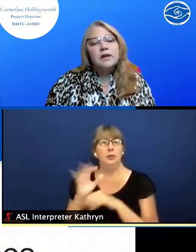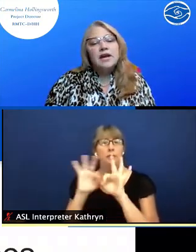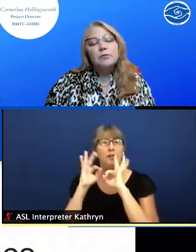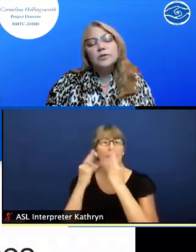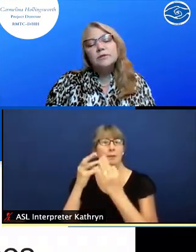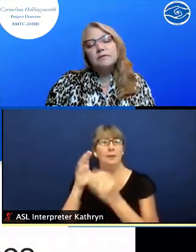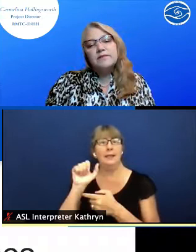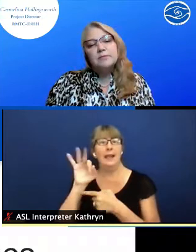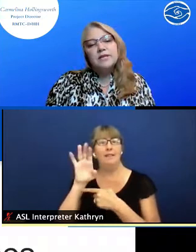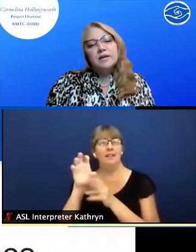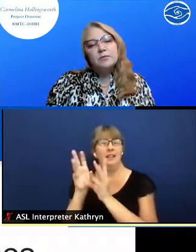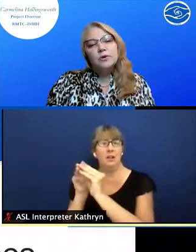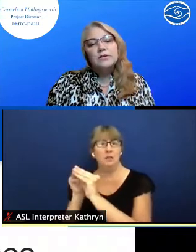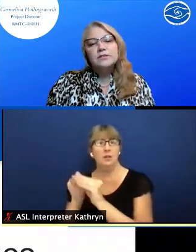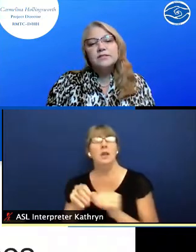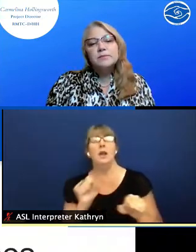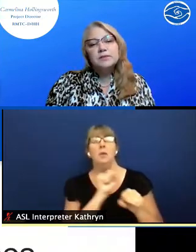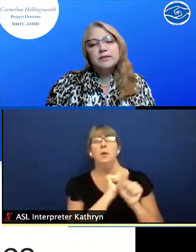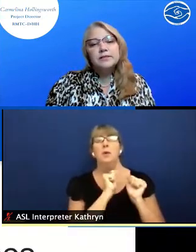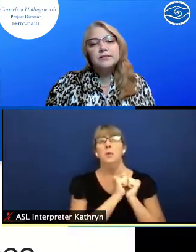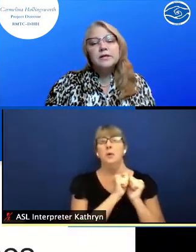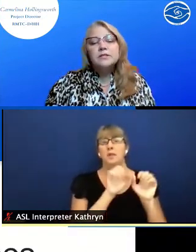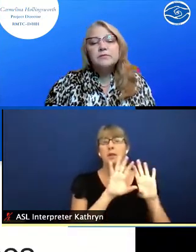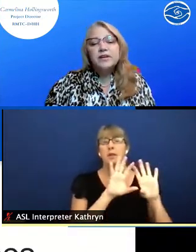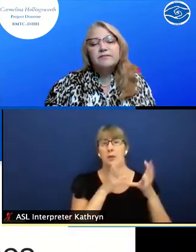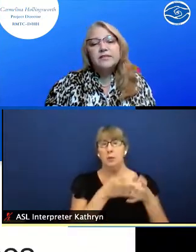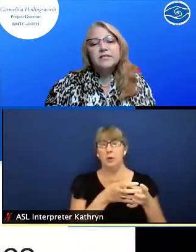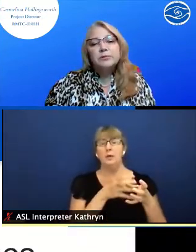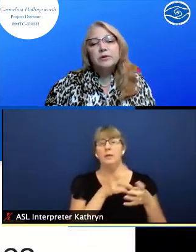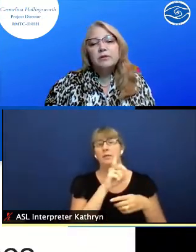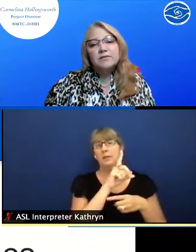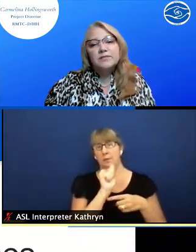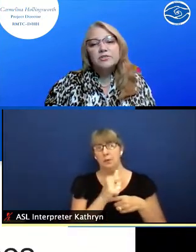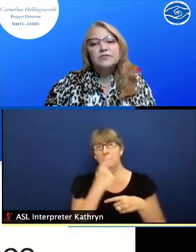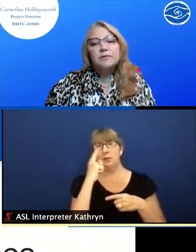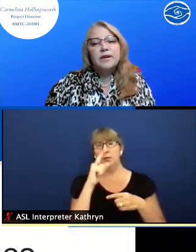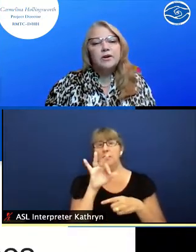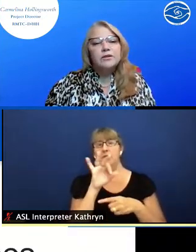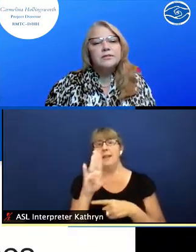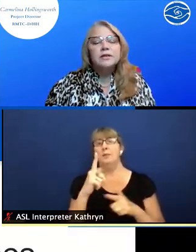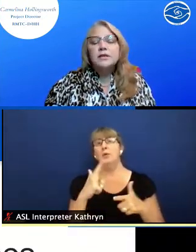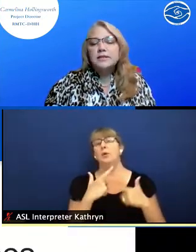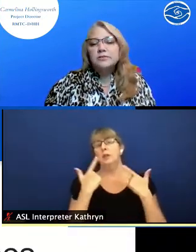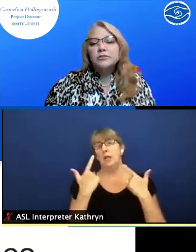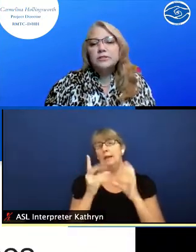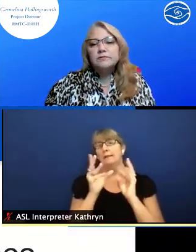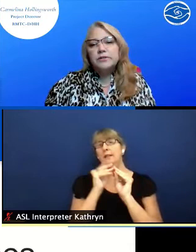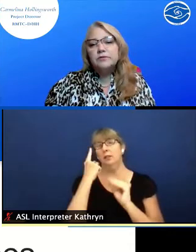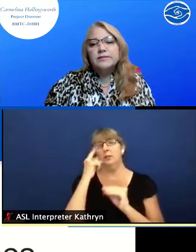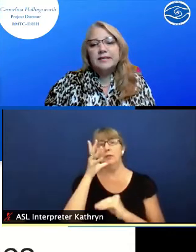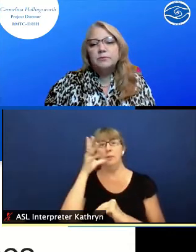and works with the Family Network on Disabilities to provide Facebook live sessions for parents. These are just a few examples.